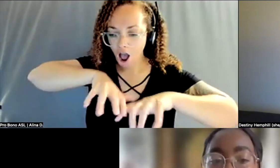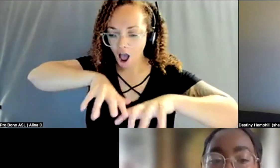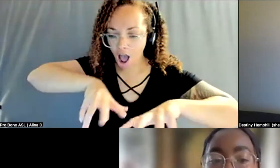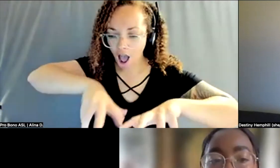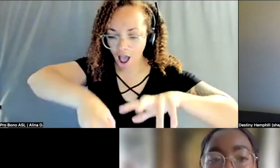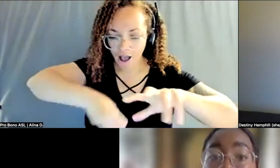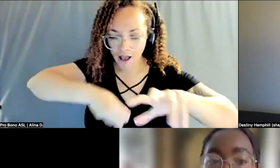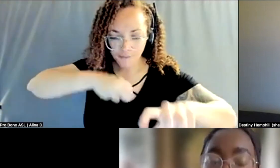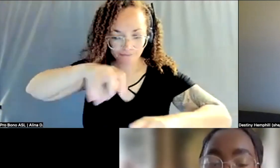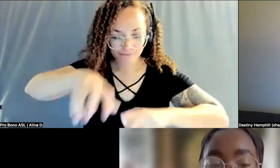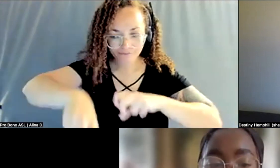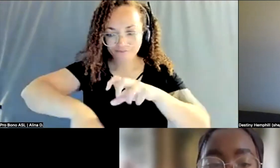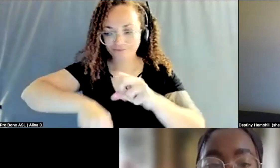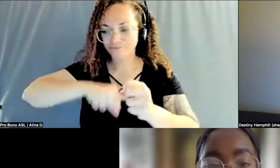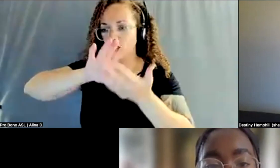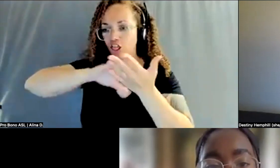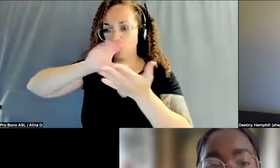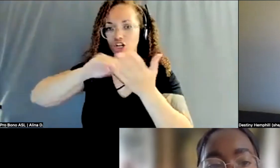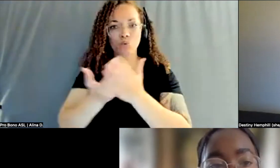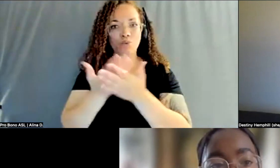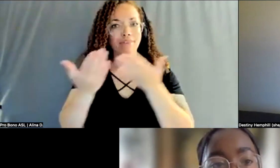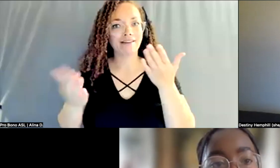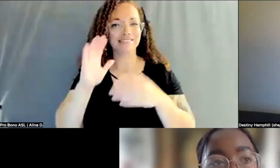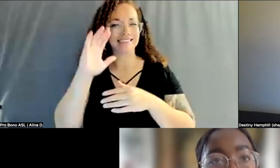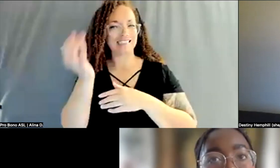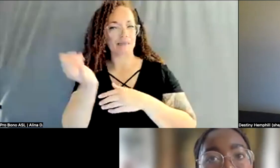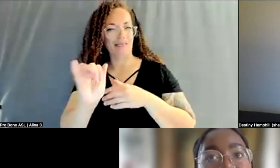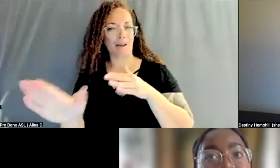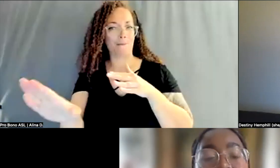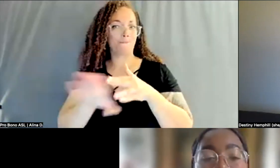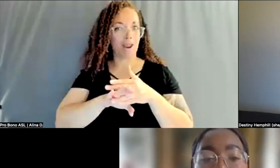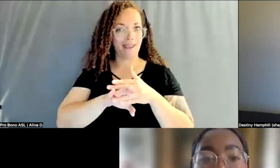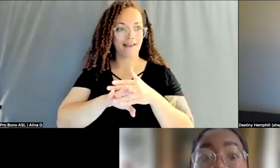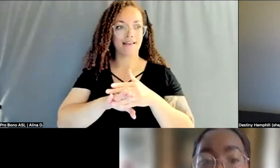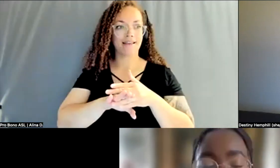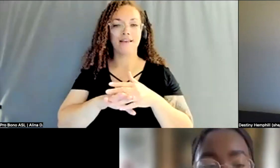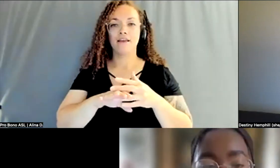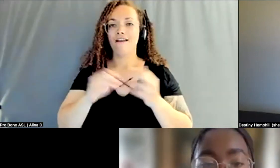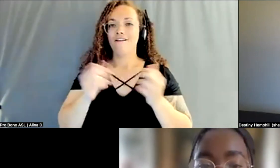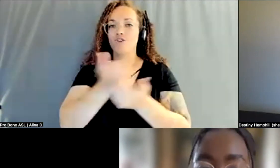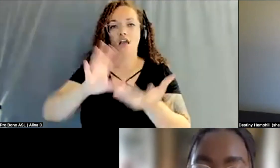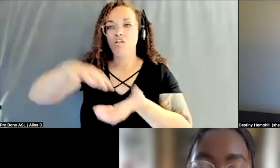the nonsense that's going on in their lives, but also like almost a direct practice of healing.